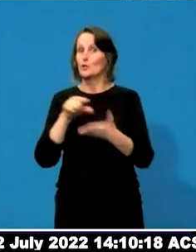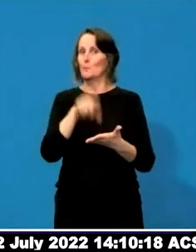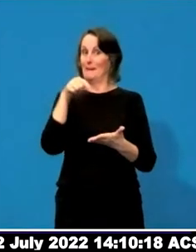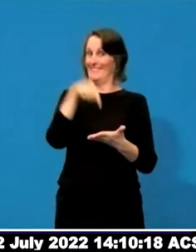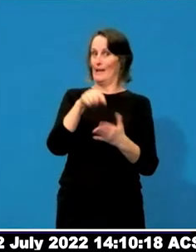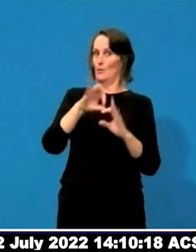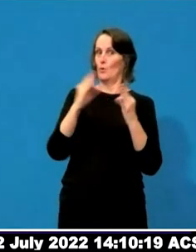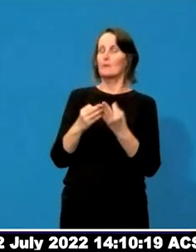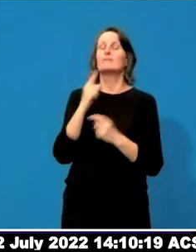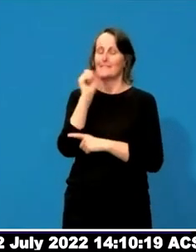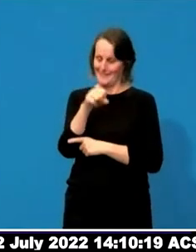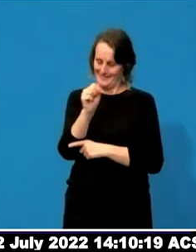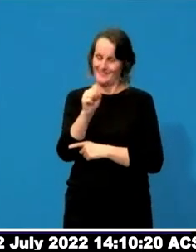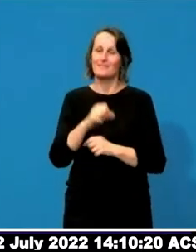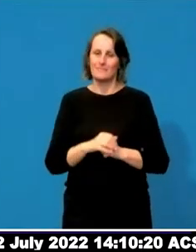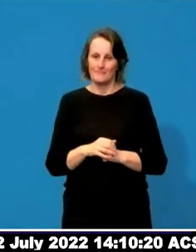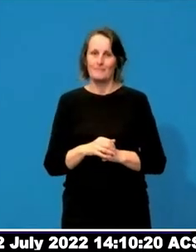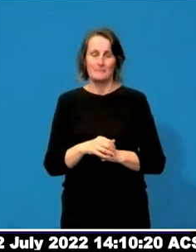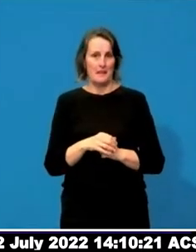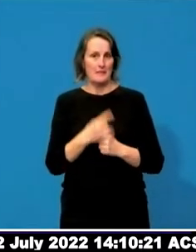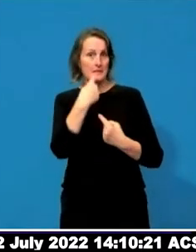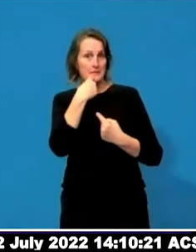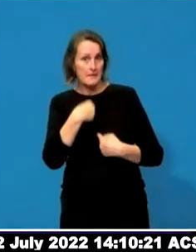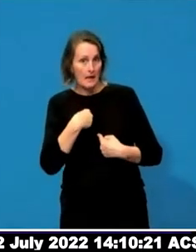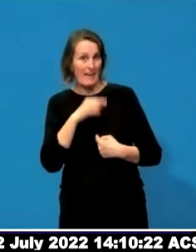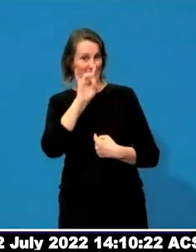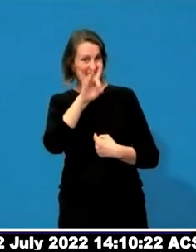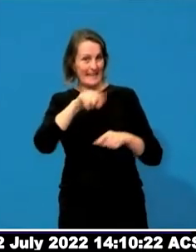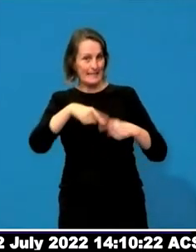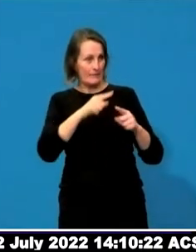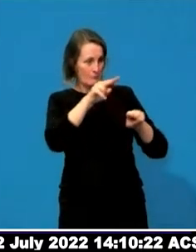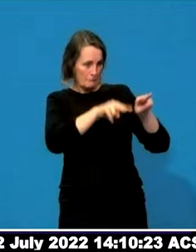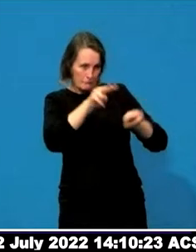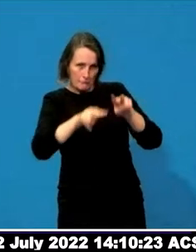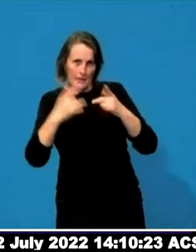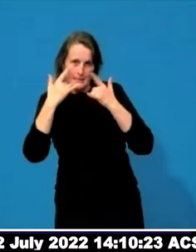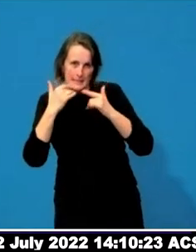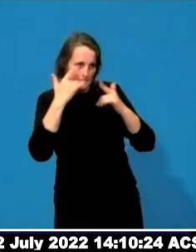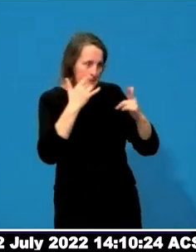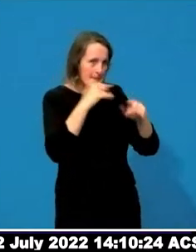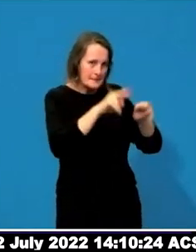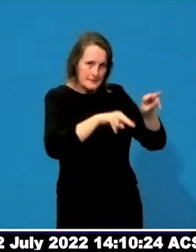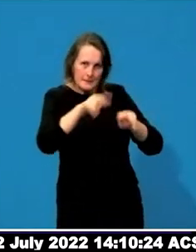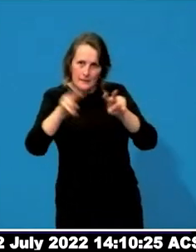MS McMAHON: And, as a result - well, if you could just confirm, as a result, there were particular support needs identified for each child; is that right?